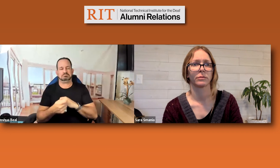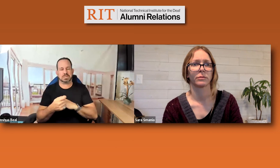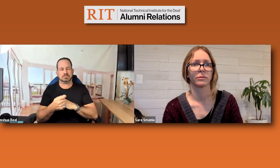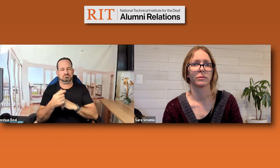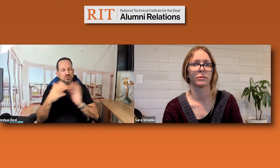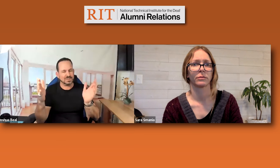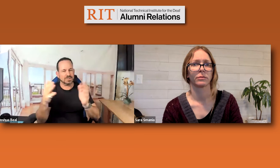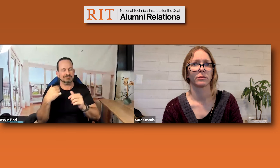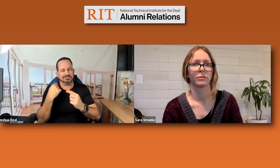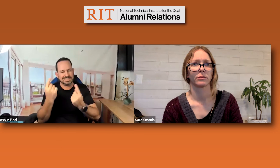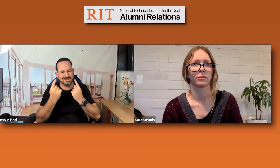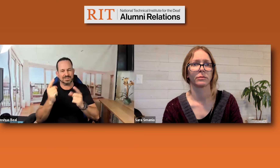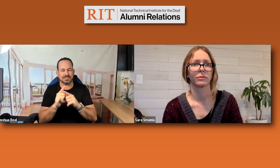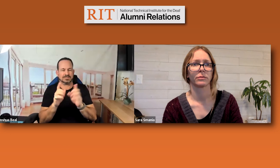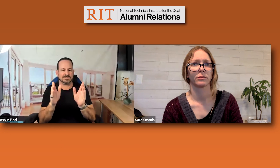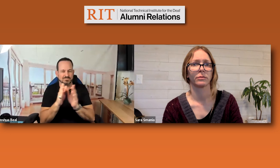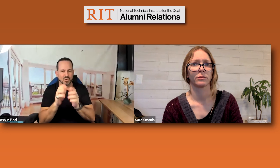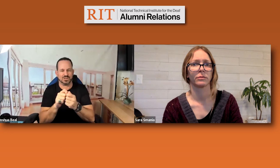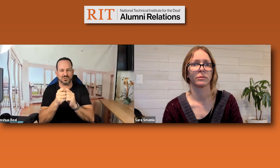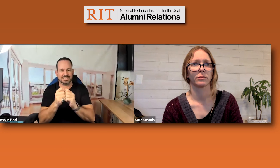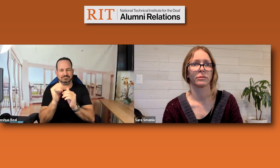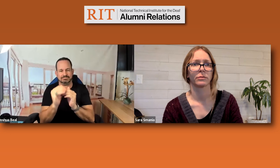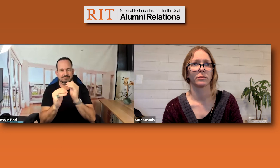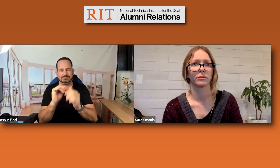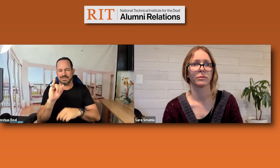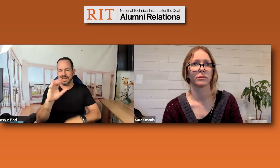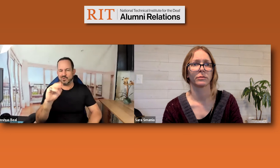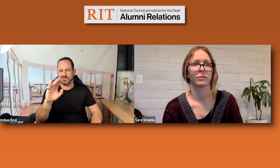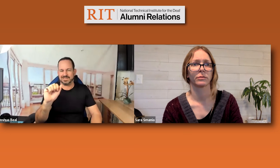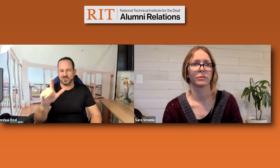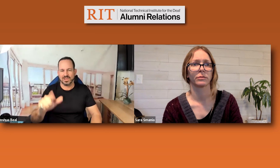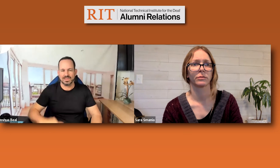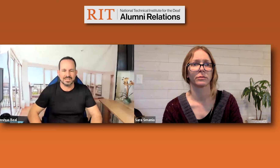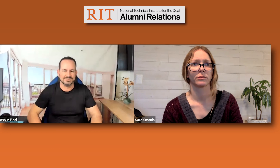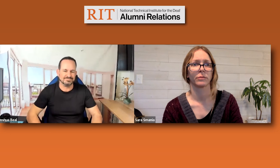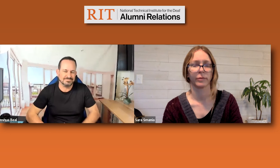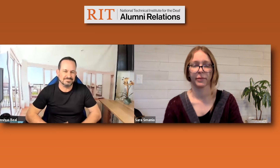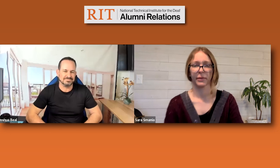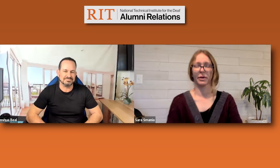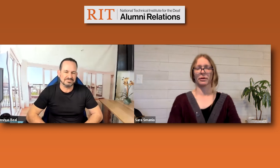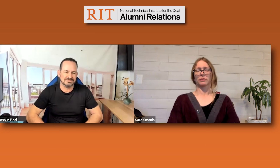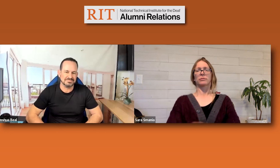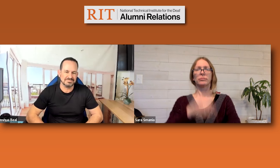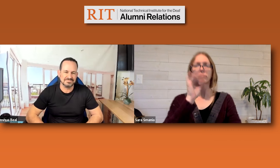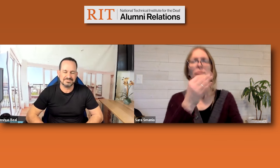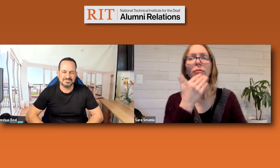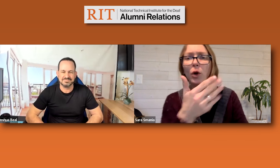They usually make small and incidental changes over time.